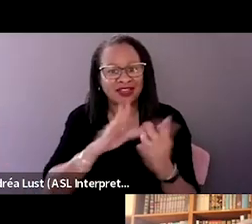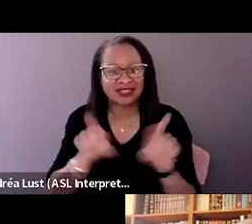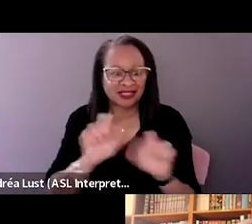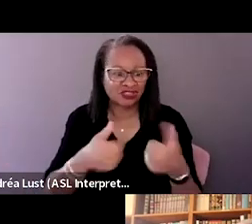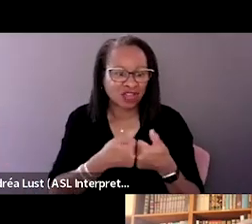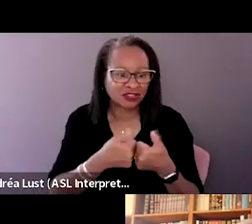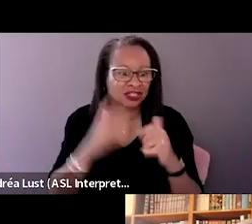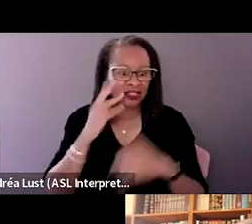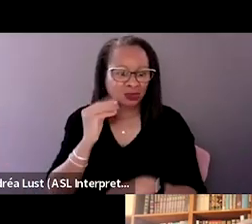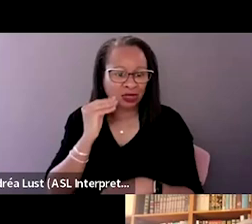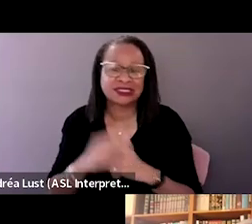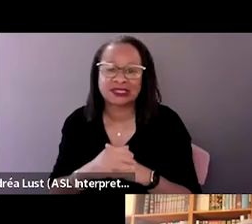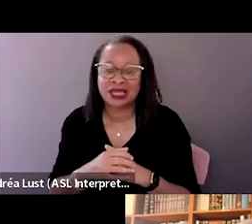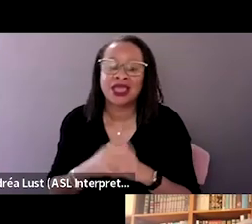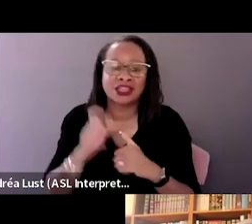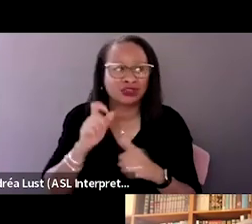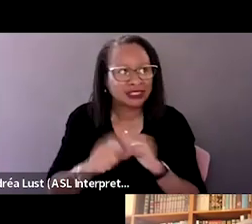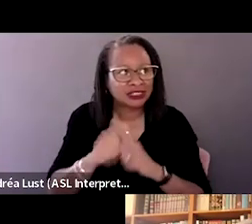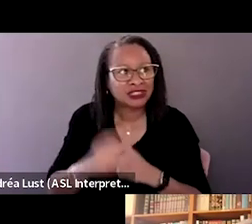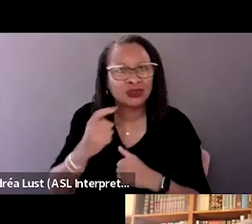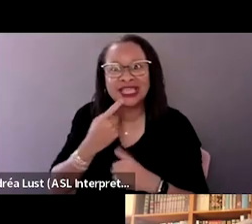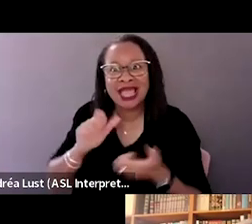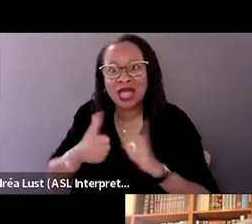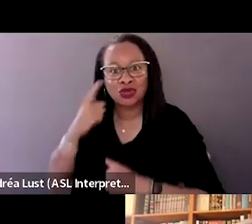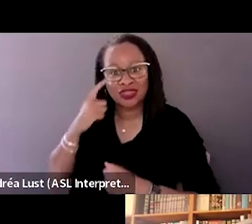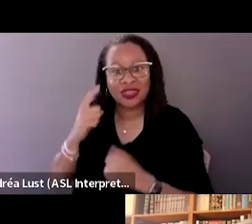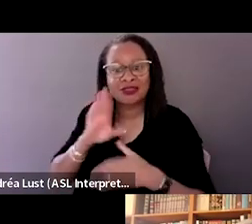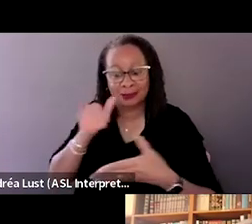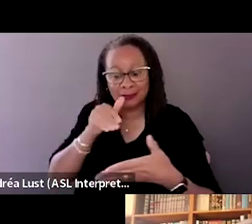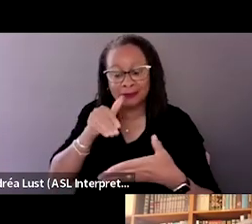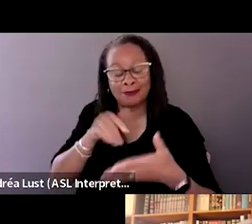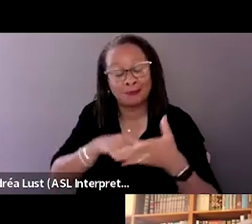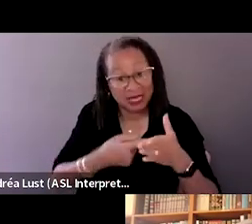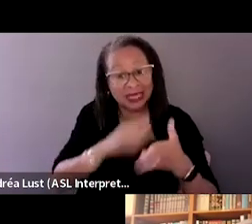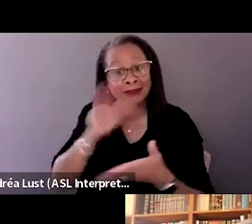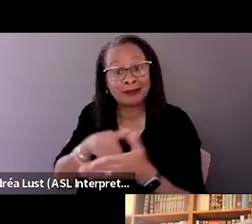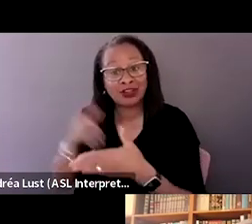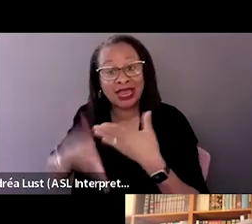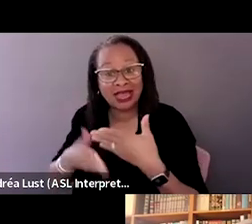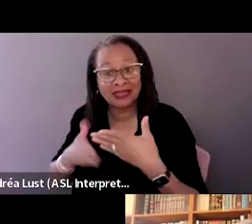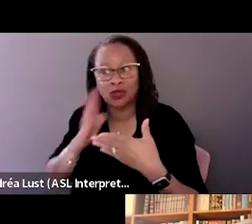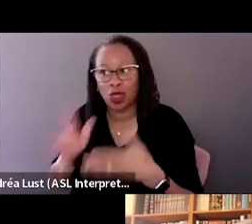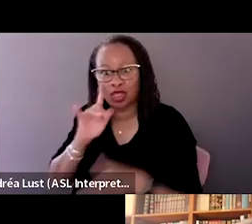You have to still say how you think the beginning, middle, and end that your film might pan out because otherwise it's a black hole